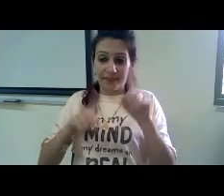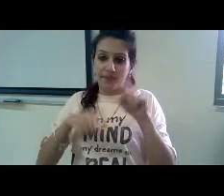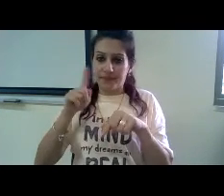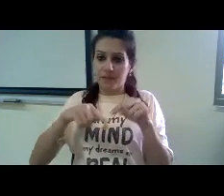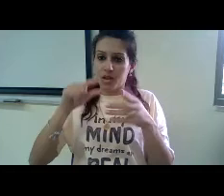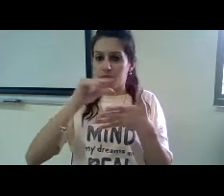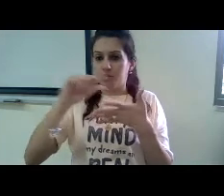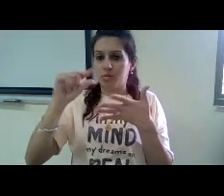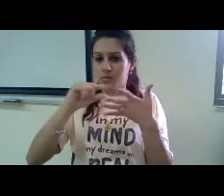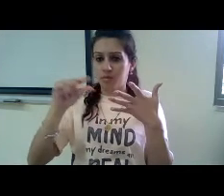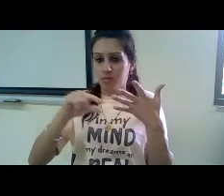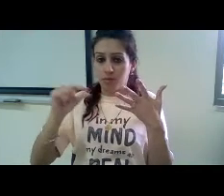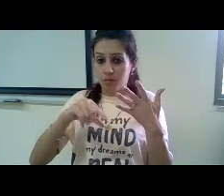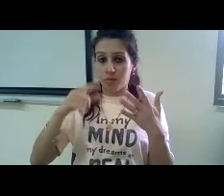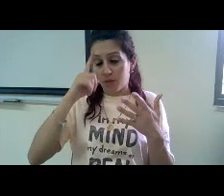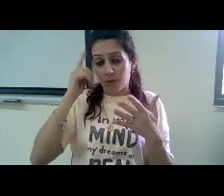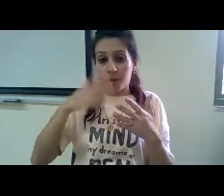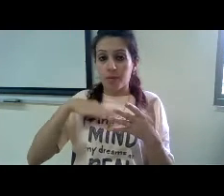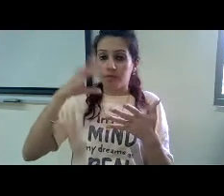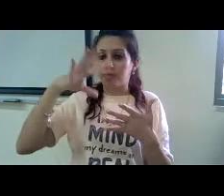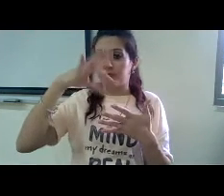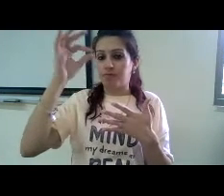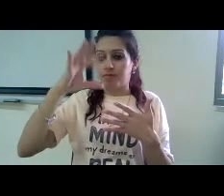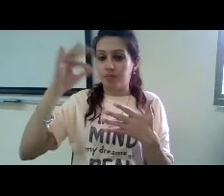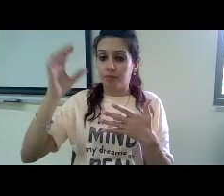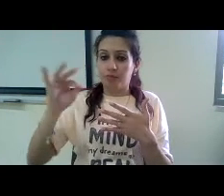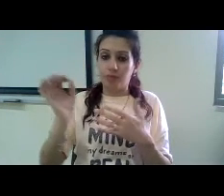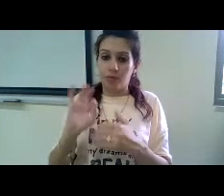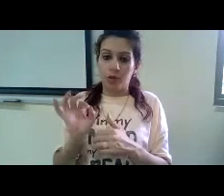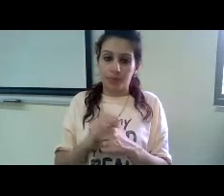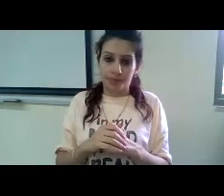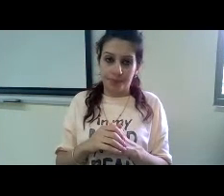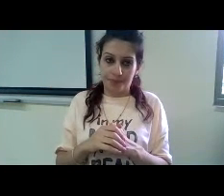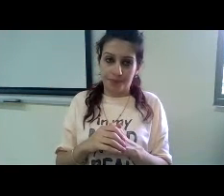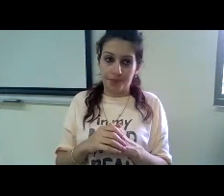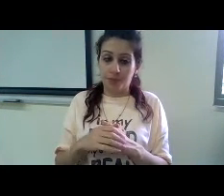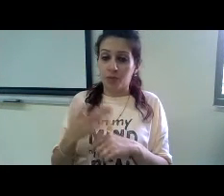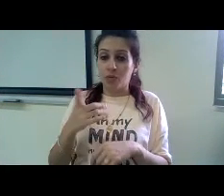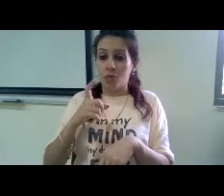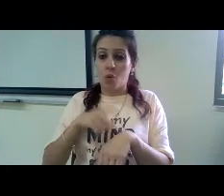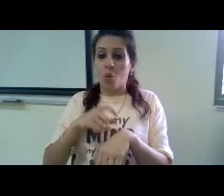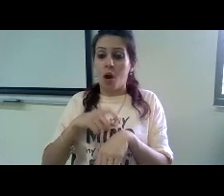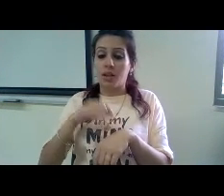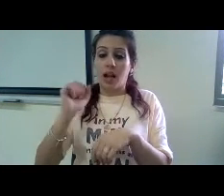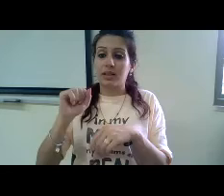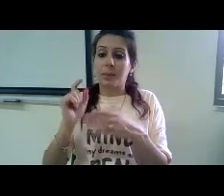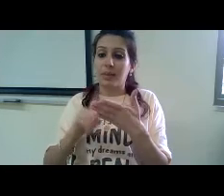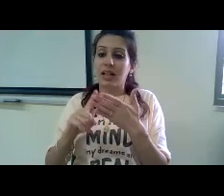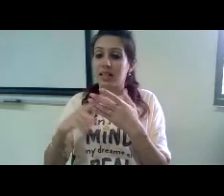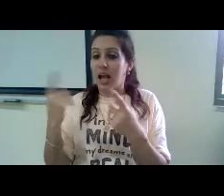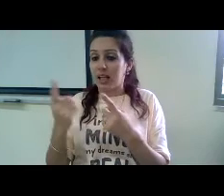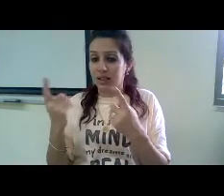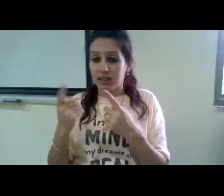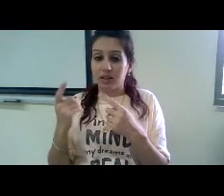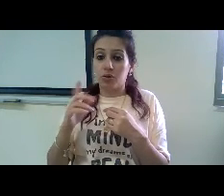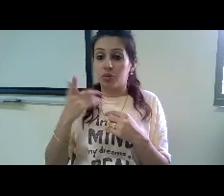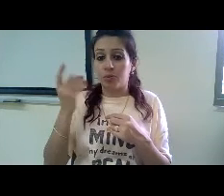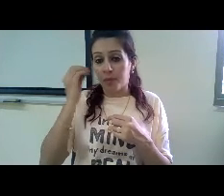to bake a cake and try to measure the ingredients. And if they have enough, they can probably